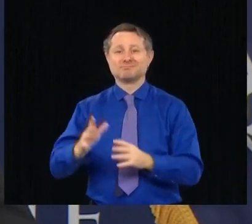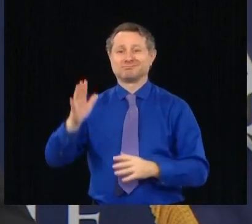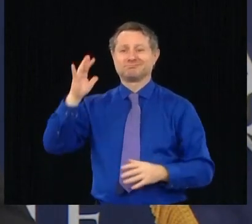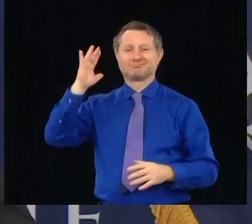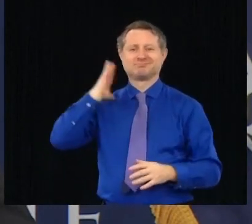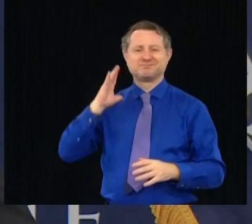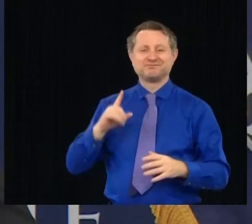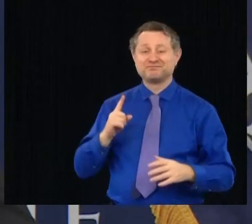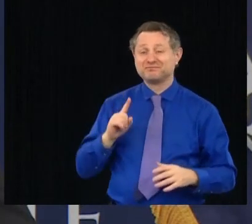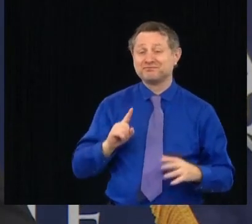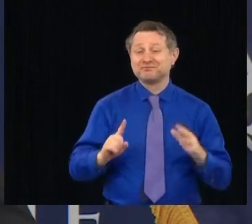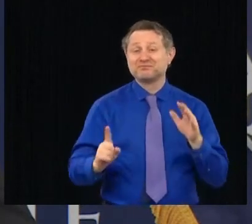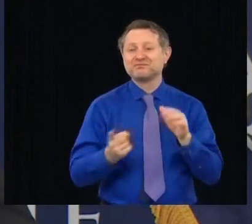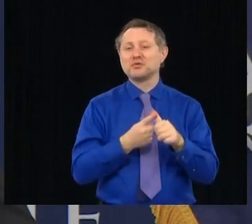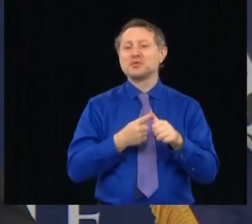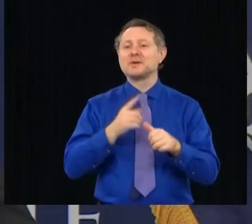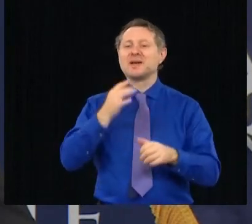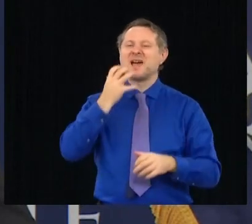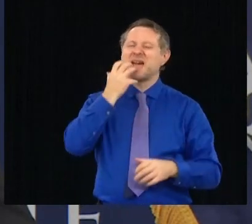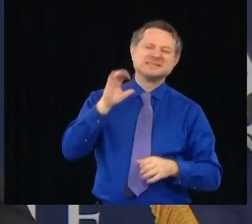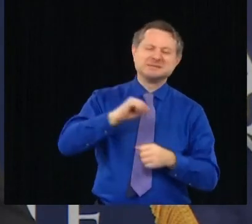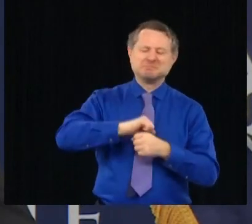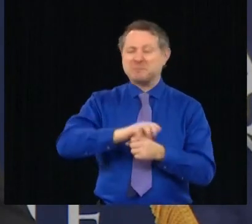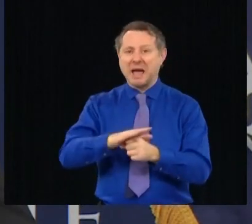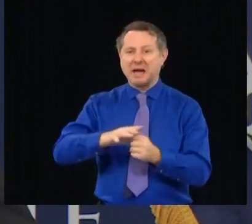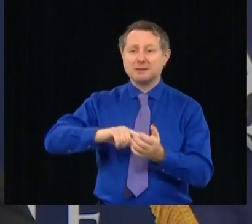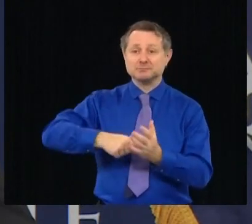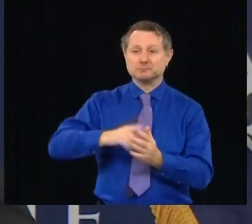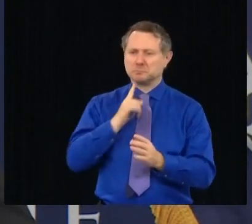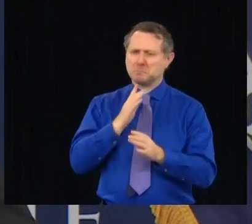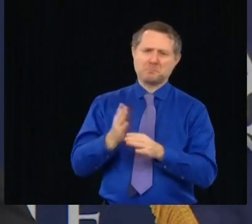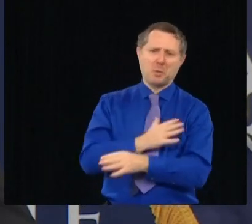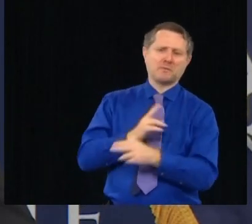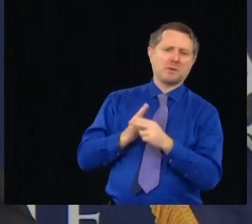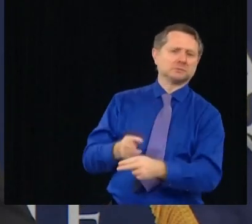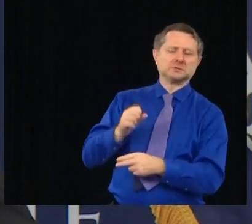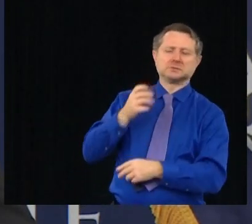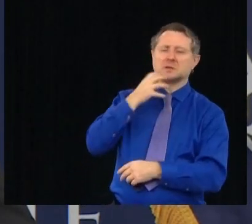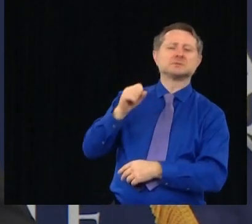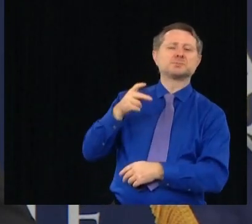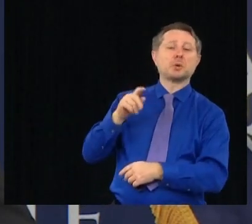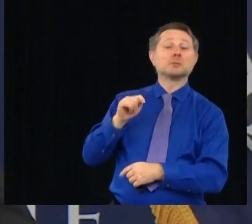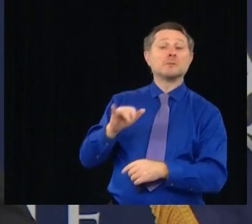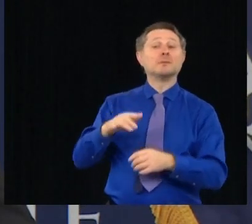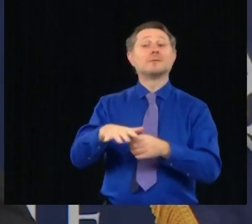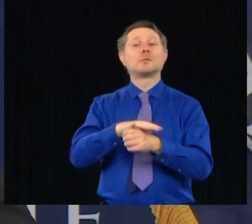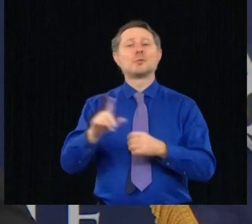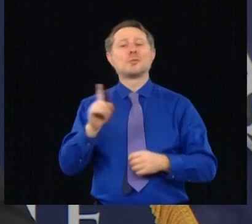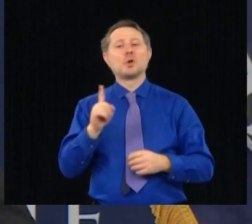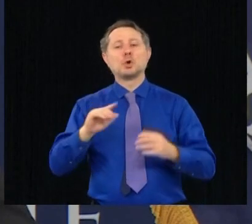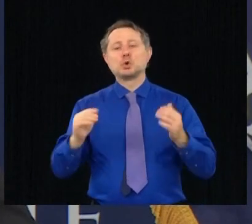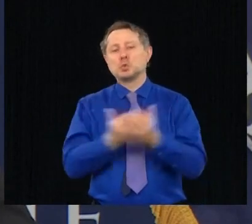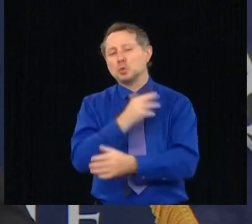LARGE GATHERINGS HAVE BEEN WHERE THIS FIRST STARTED, YOU KNOW, WE HAD THE FIRST, QUOTE/UNQUOTE,